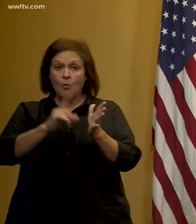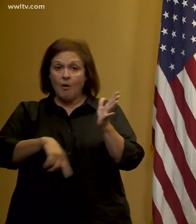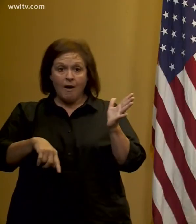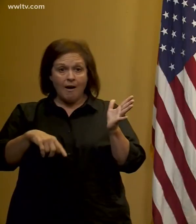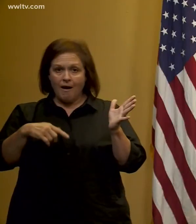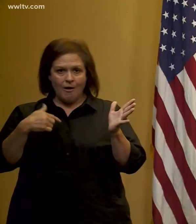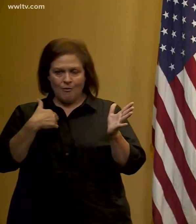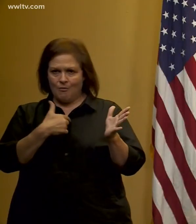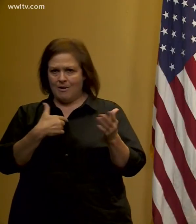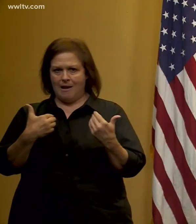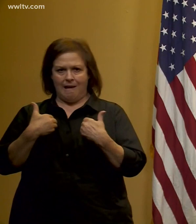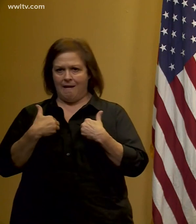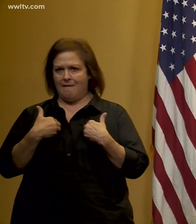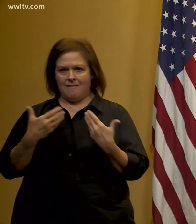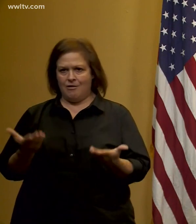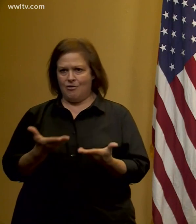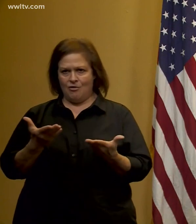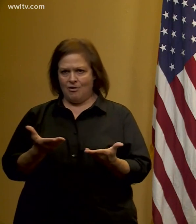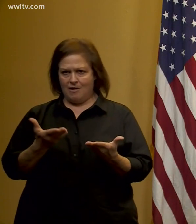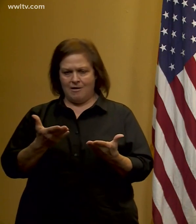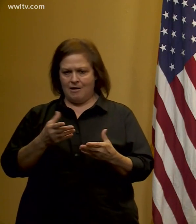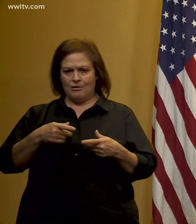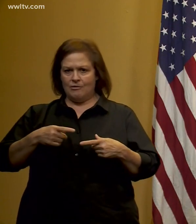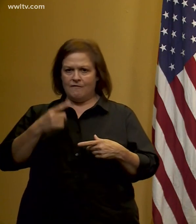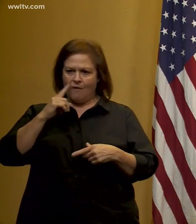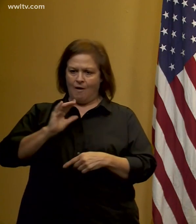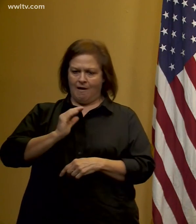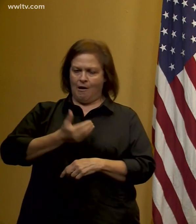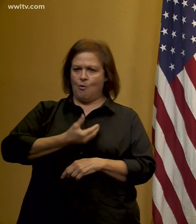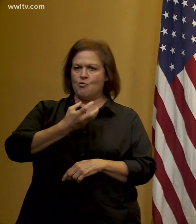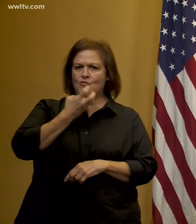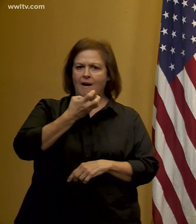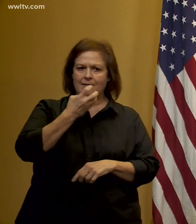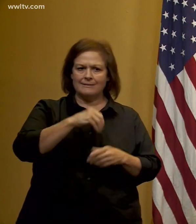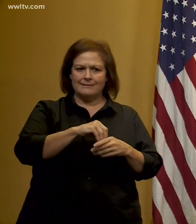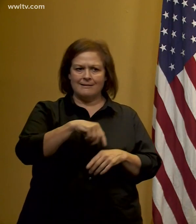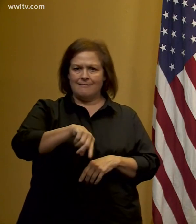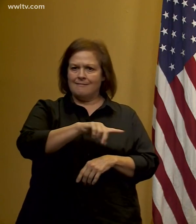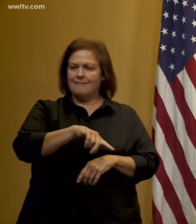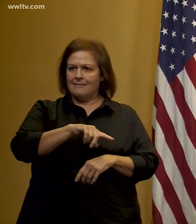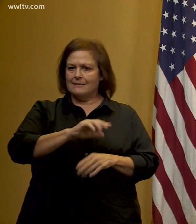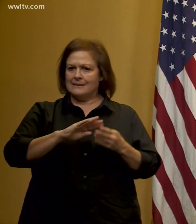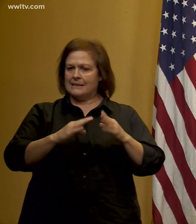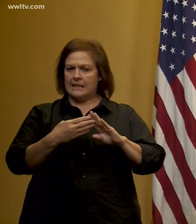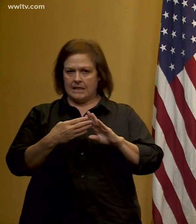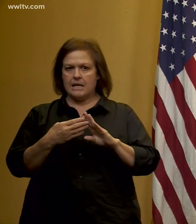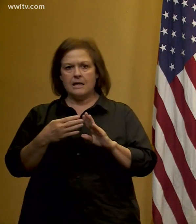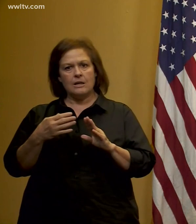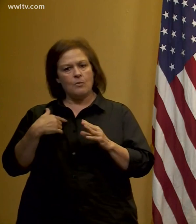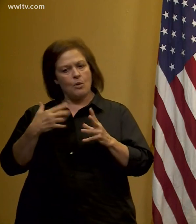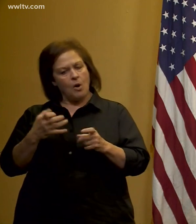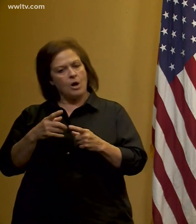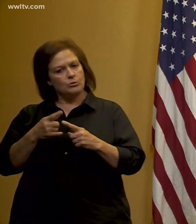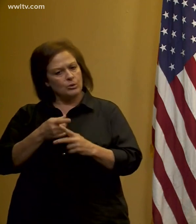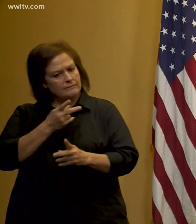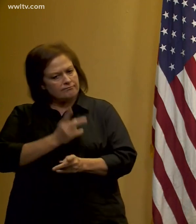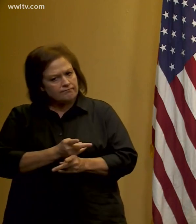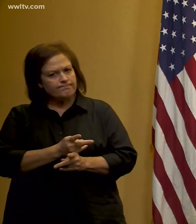SURE THAT THEIR VEHICLES ARE ON HIGH AND SAFE GROUND SURE THAT THEIR VEHICLES ARE ON HIGH AND SAFE GROUND ASBESTOS HIGH AND SAFE GROUND ASBESTOS HIGH AND SAFE GROUND ASBESTOS POSSIBLE. POSSIBLE. POSSIBLE. PLEASE POSSIBLE. PLEASE DON'T POSSIBLE. PLEASE DON'T TAKE POSSIBLE. PLEASE DON'T TAKE ADVANTAGE POSSIBLE. PLEASE DON'T TAKE ADVANTAGE OF PLEASE DON'T TAKE ADVANTAGE OF PLEASE DON'T TAKE ADVANTAGE OF THE PLEASE DON'T TAKE ADVANTAGE OF THE RESOURCES PLEASE DON'T TAKE ADVANTAGE OF THE RESOURCES THAT PLEASE DON'T TAKE ADVANTAGE OF THE RESOURCES THAT WE PLEASE DON'T TAKE ADVANTAGE OF THE RESOURCES THAT WE HAVE PLEASE DON'T TAKE ADVANTAGE OF THE RESOURCES THAT WE HAVE IN THE RESOURCES THAT WE HAVE IN THE RESOURCES THAT WE HAVE IN OUR THE RESOURCES THAT WE HAVE IN OUR COMMUNITY THE RESOURCES THAT WE HAVE IN OUR COMMUNITY AND THE RESOURCES THAT WE HAVE IN OUR COMMUNITY AND OUR THE RESOURCES THAT WE HAVE IN OUR COMMUNITY AND OUR GREEN OUR COMMUNITY AND OUR GREEN OUR COMMUNITY AND OUR GREEN SPACE OUR COMMUNITY AND OUR GREEN SPACE IN OUR COMMUNITY AND OUR GREEN SPACE IN OUR OUR COMMUNITY AND OUR GREEN SPACE IN OUR CITY. SPACE IN OUR CITY. SPACE IN OUR CITY. IT'S